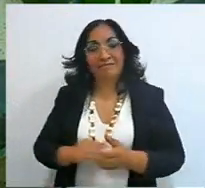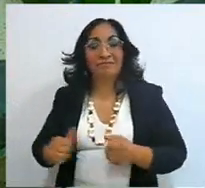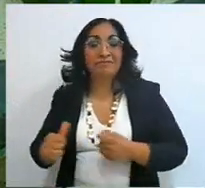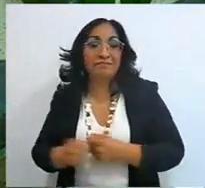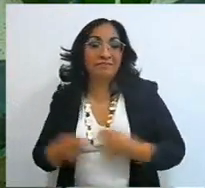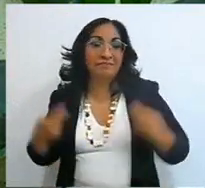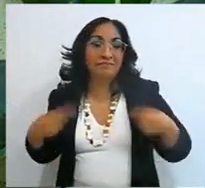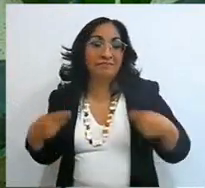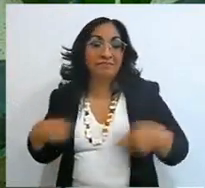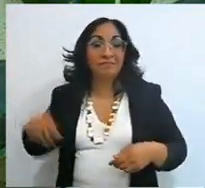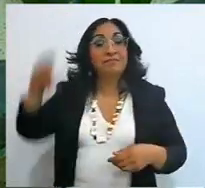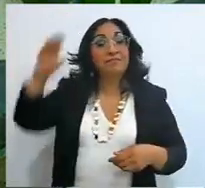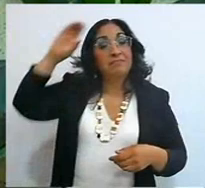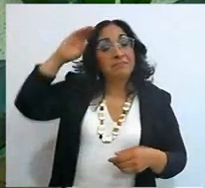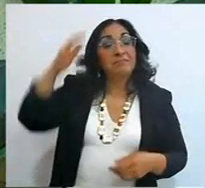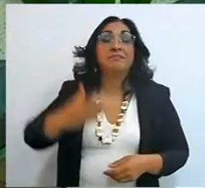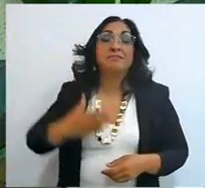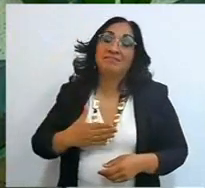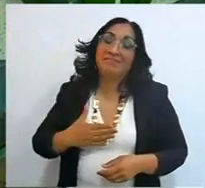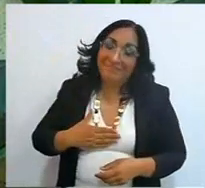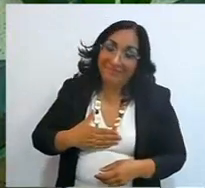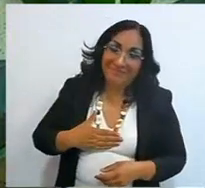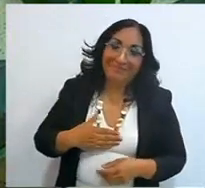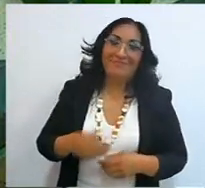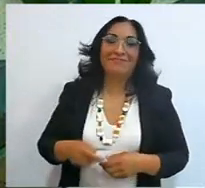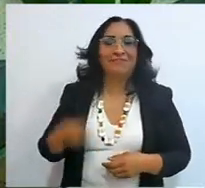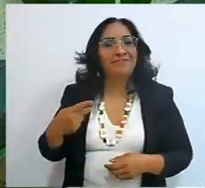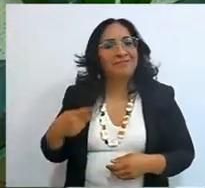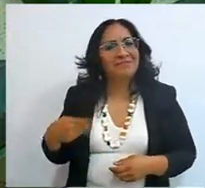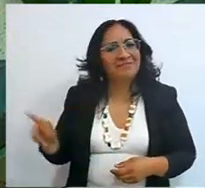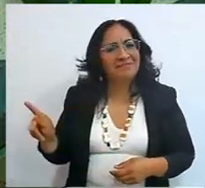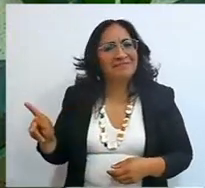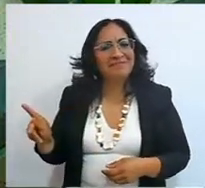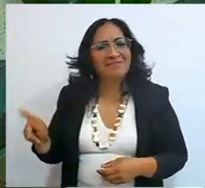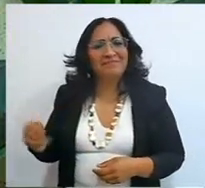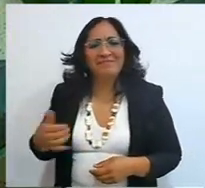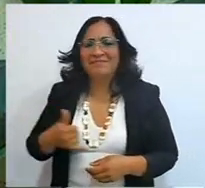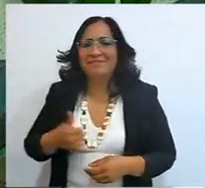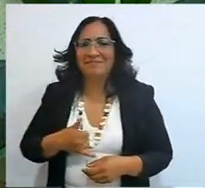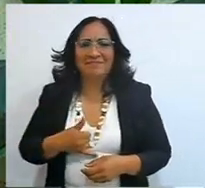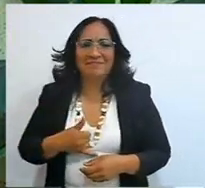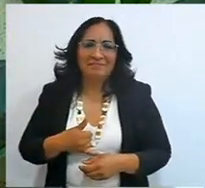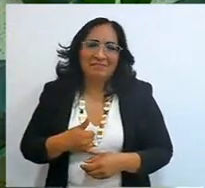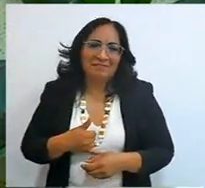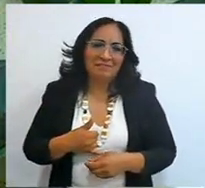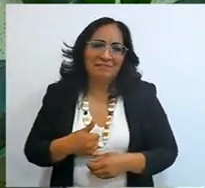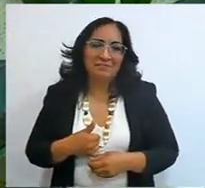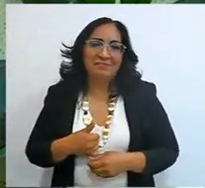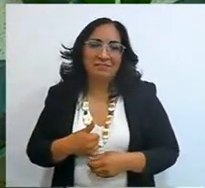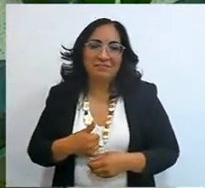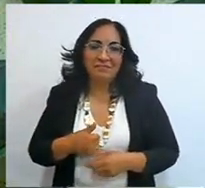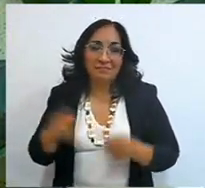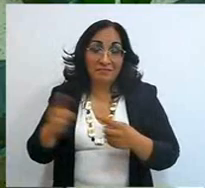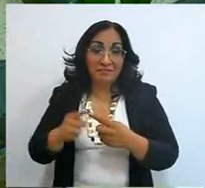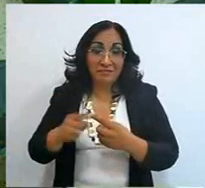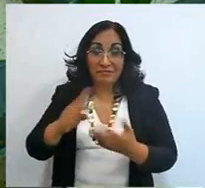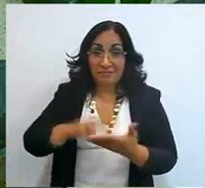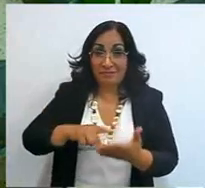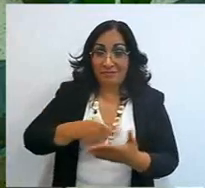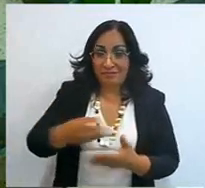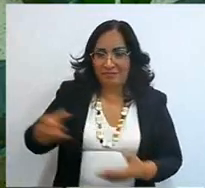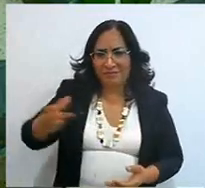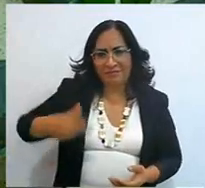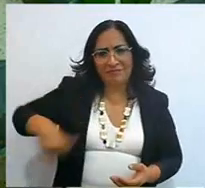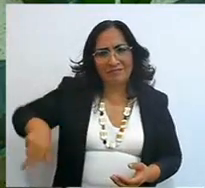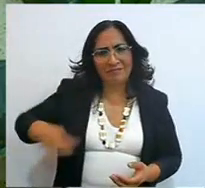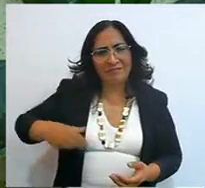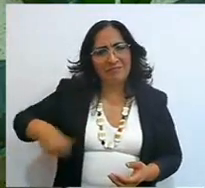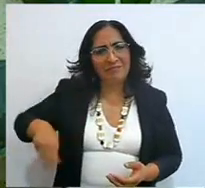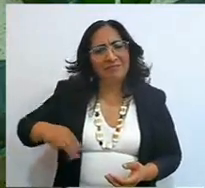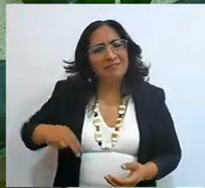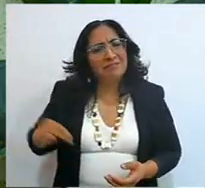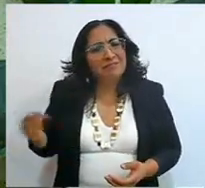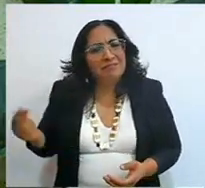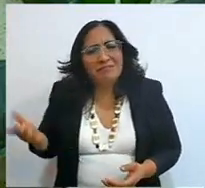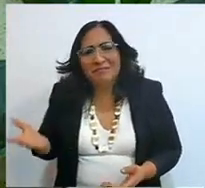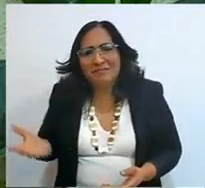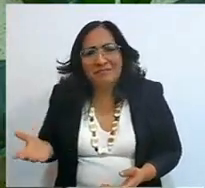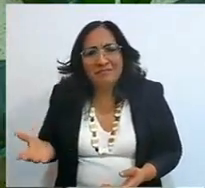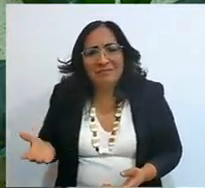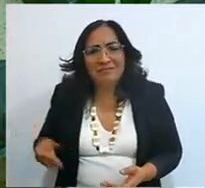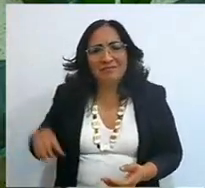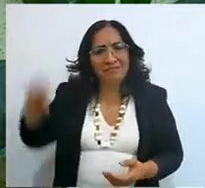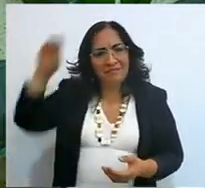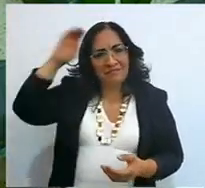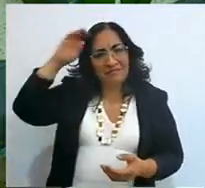others not so much, maybe they are new, but the first time I searched, that I got to know about ReViVe,